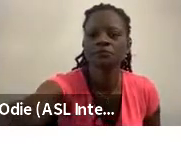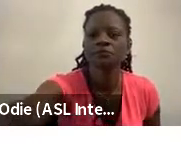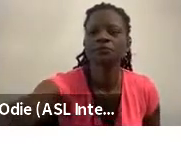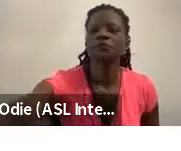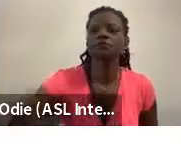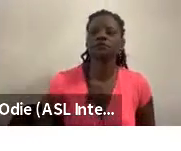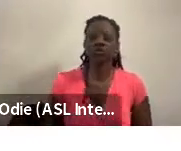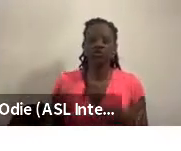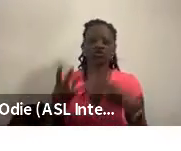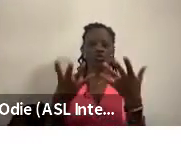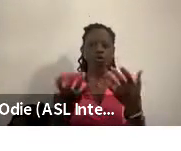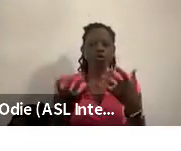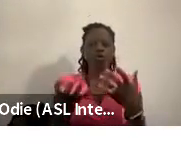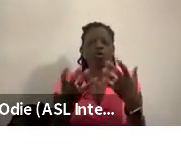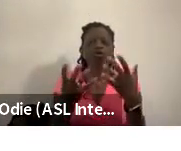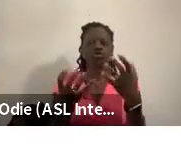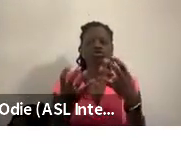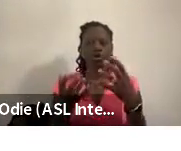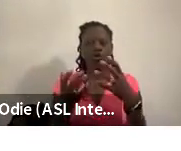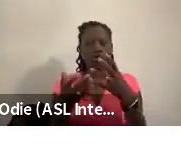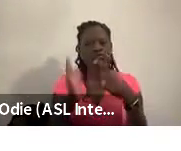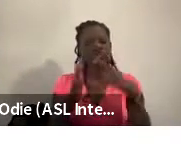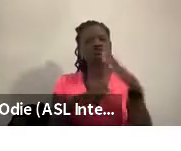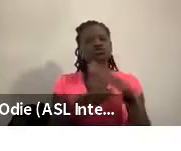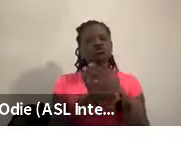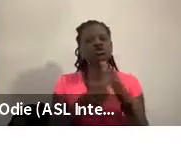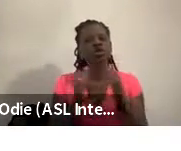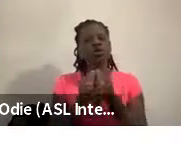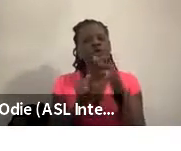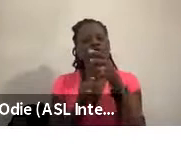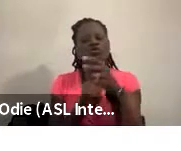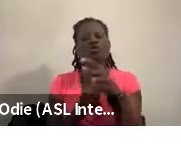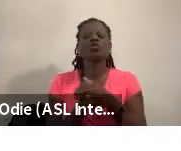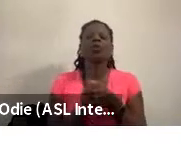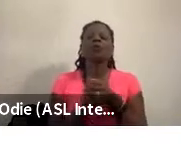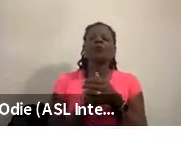you some recent findings of data collection that is in progress and